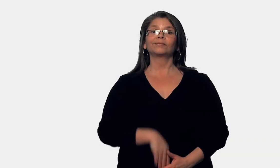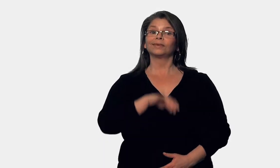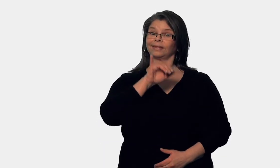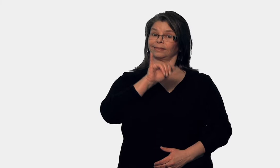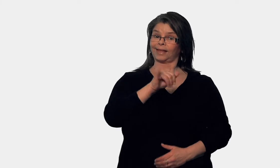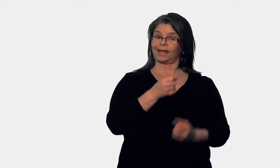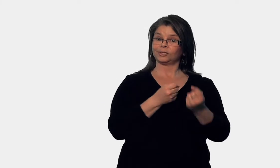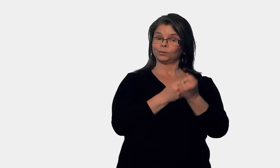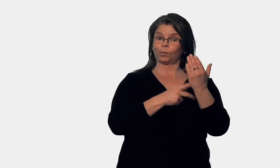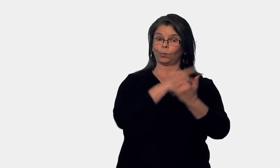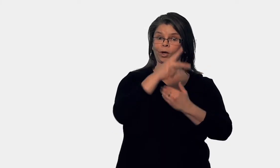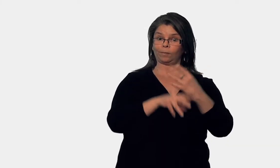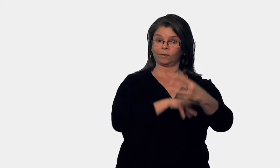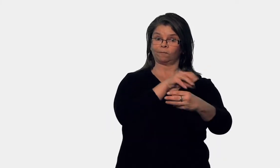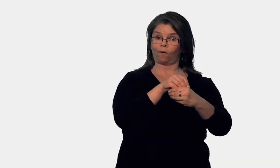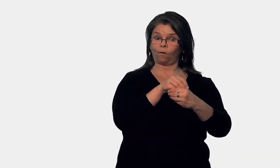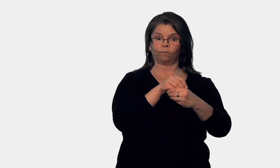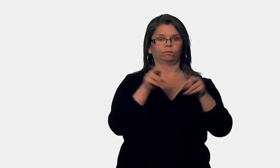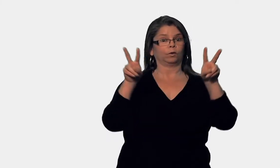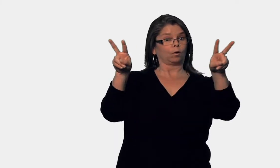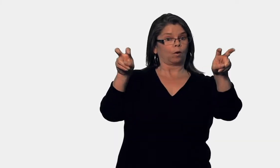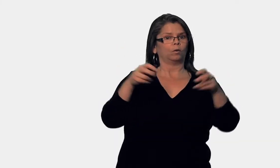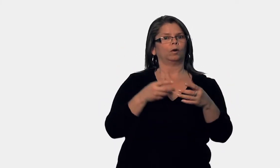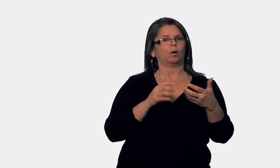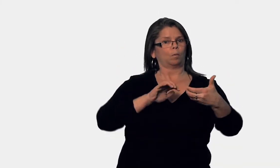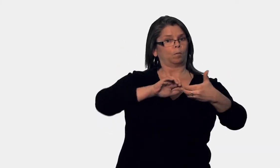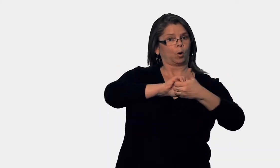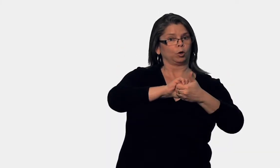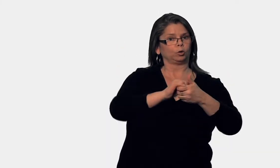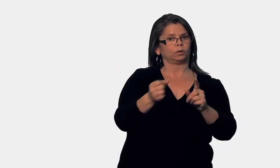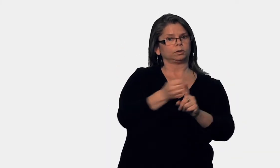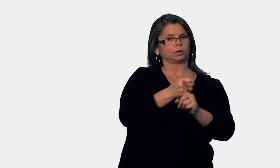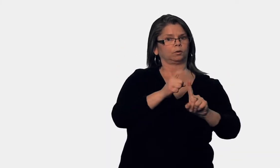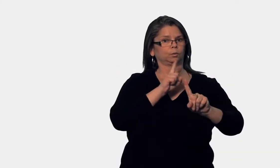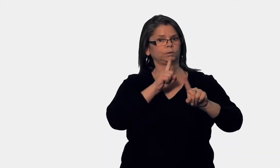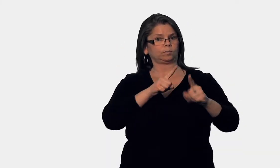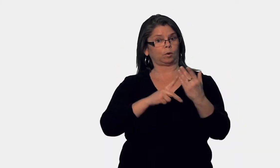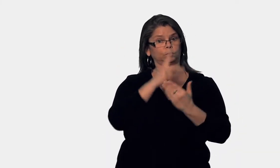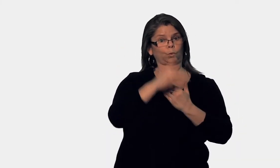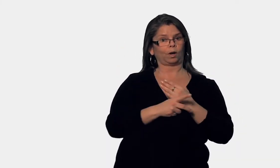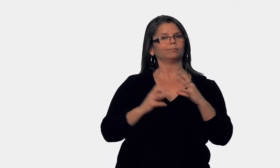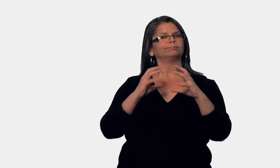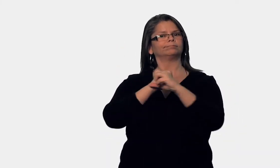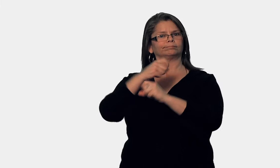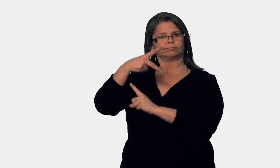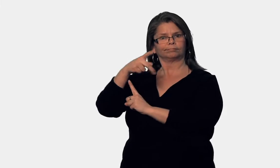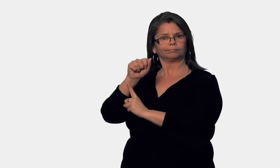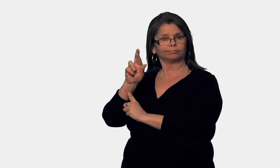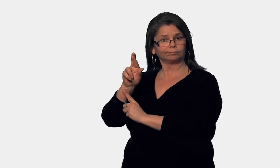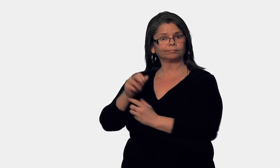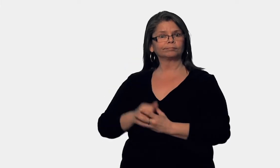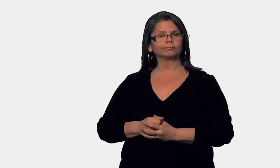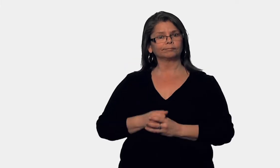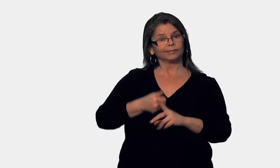One of these support programs is called the Partner Assault Response Program (PAR)